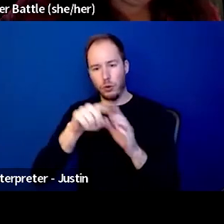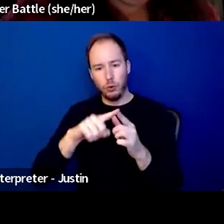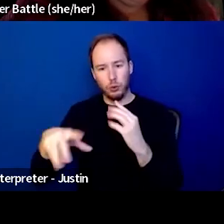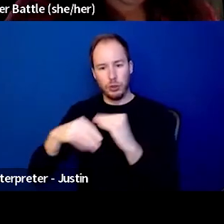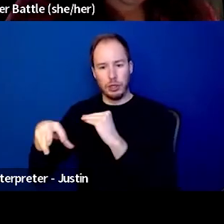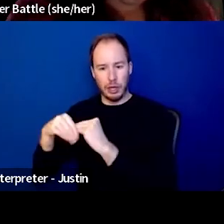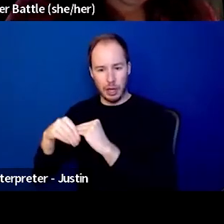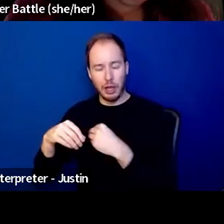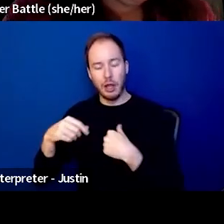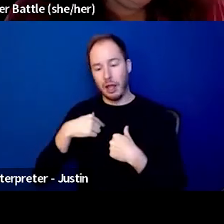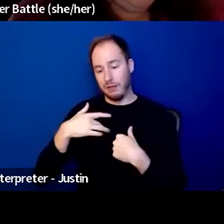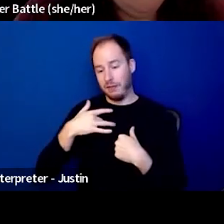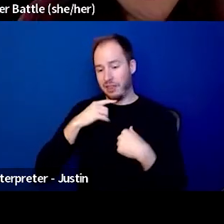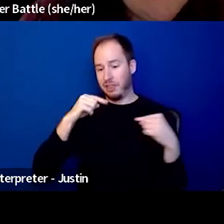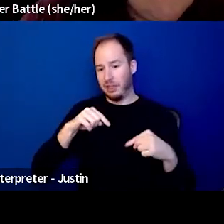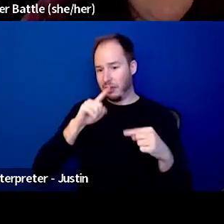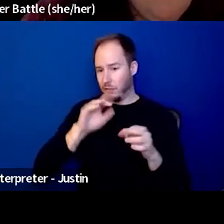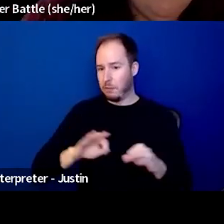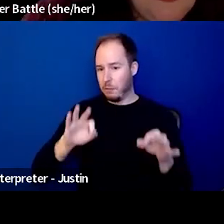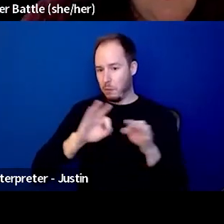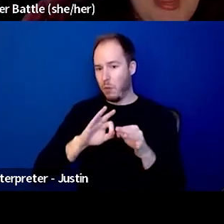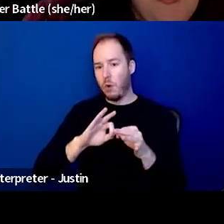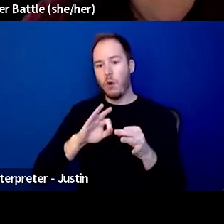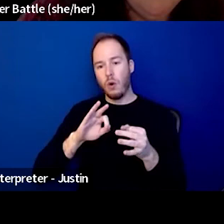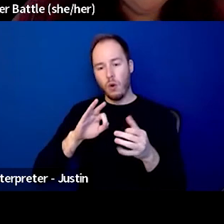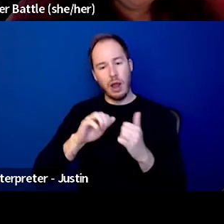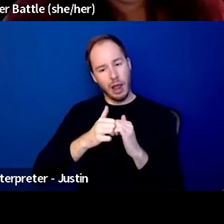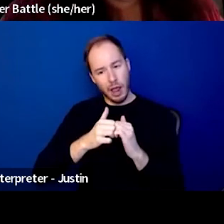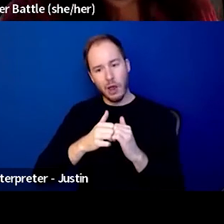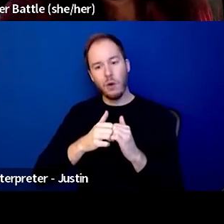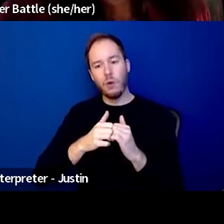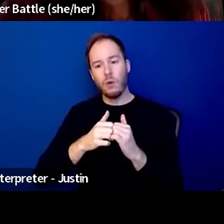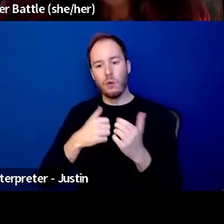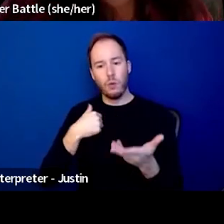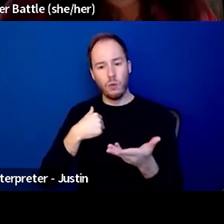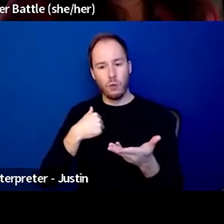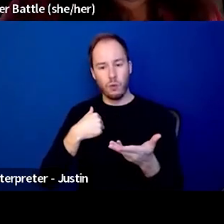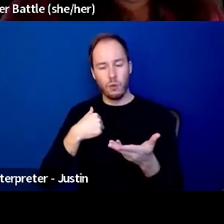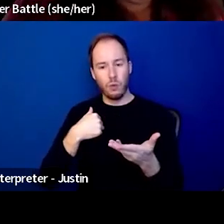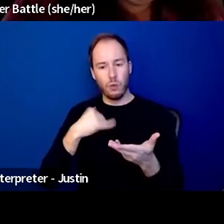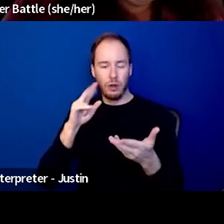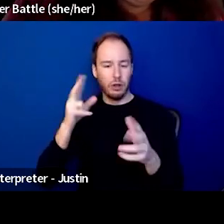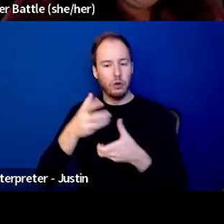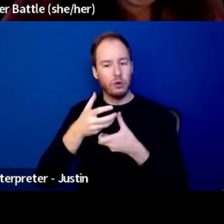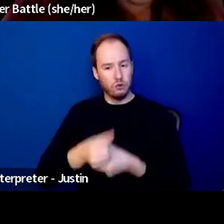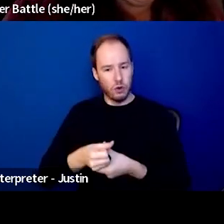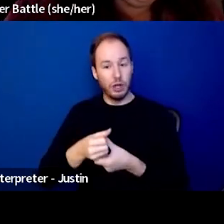And so I think that this is a really key piece around, you know, how, you know, the trust. I mean, trust is key, right?